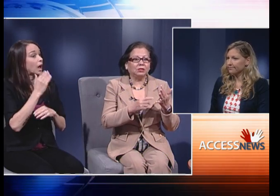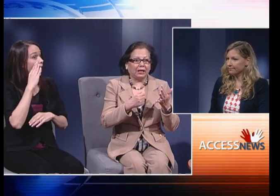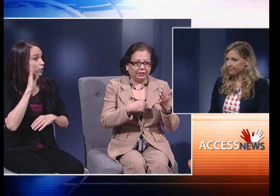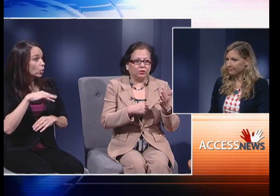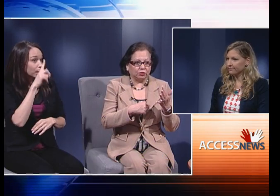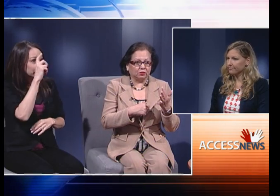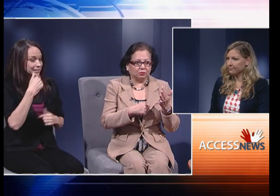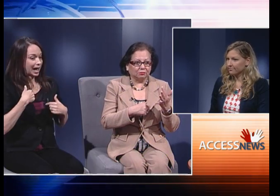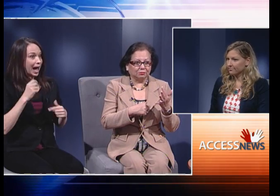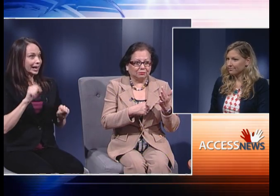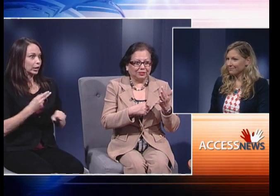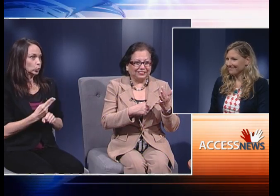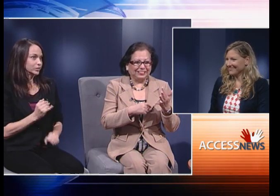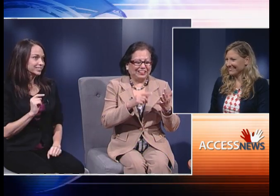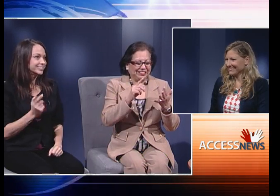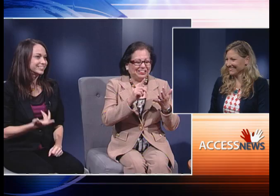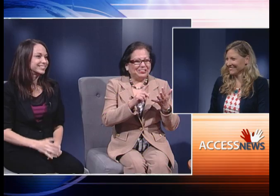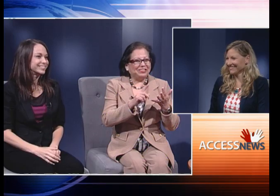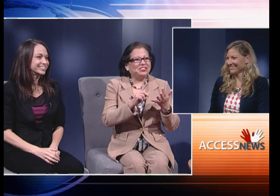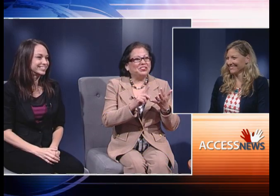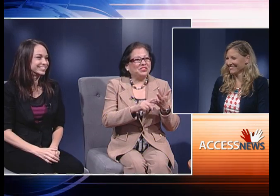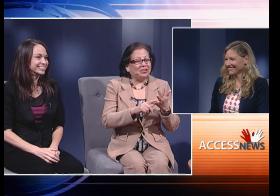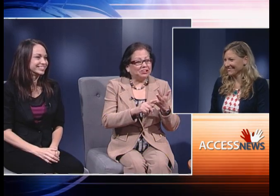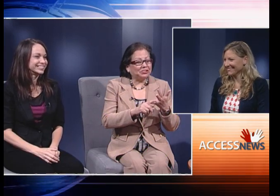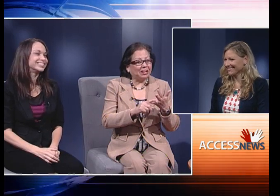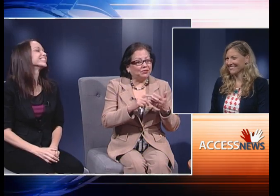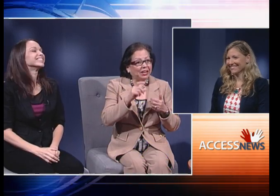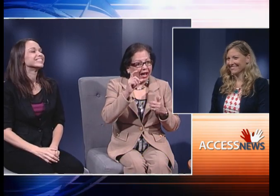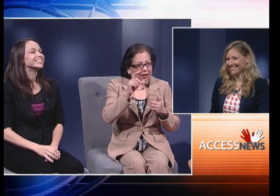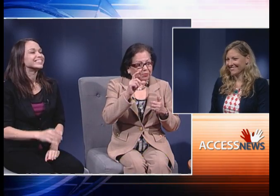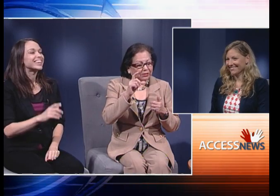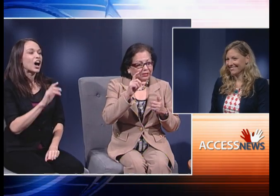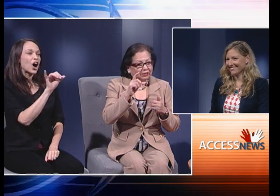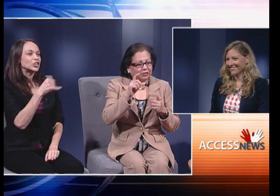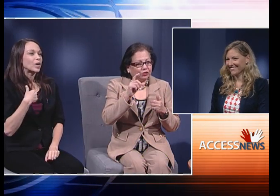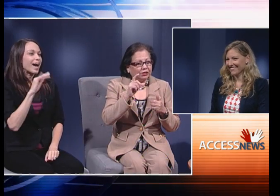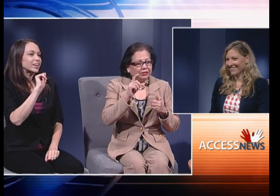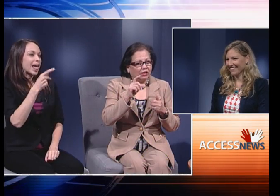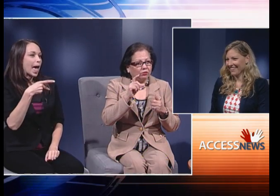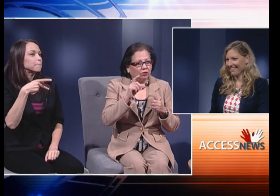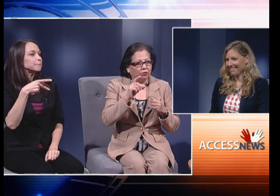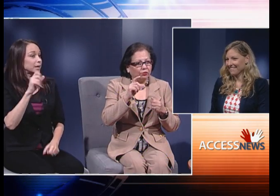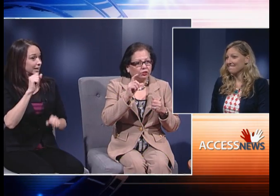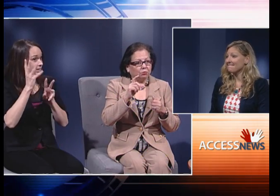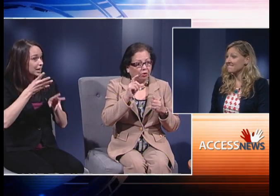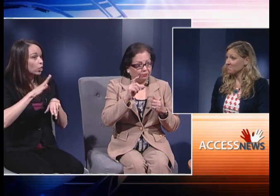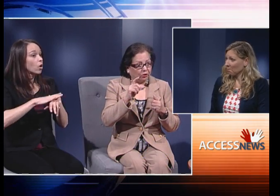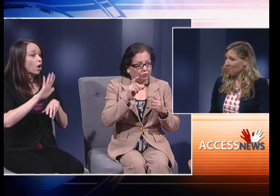because I can use it. We also have an app that you can download on your smartphone